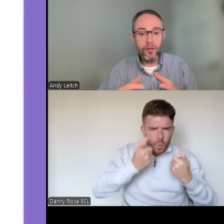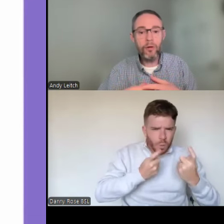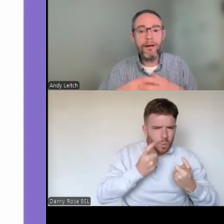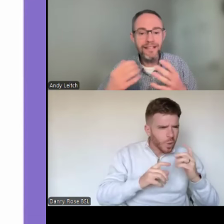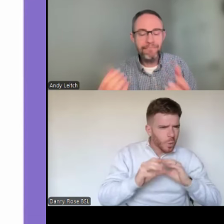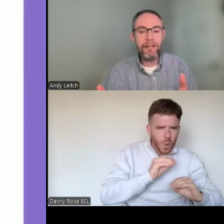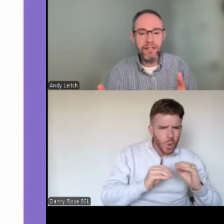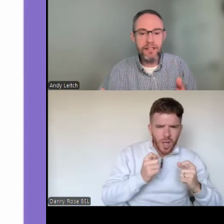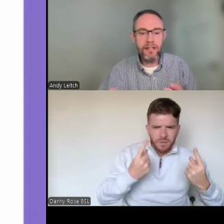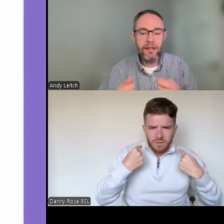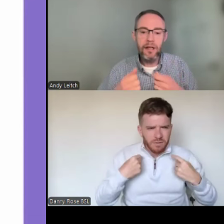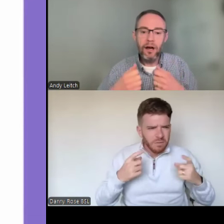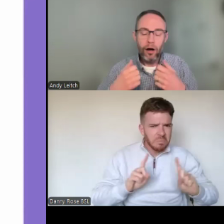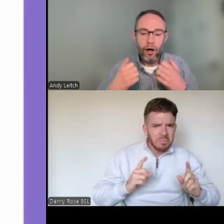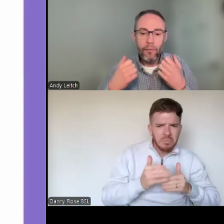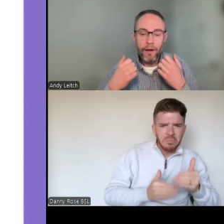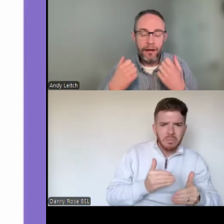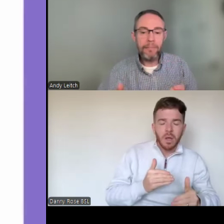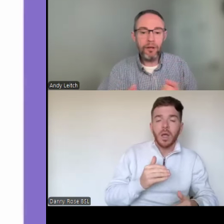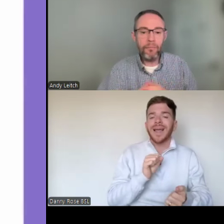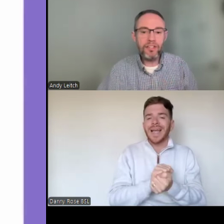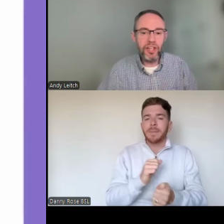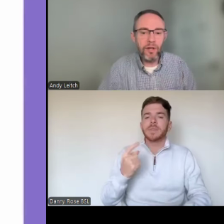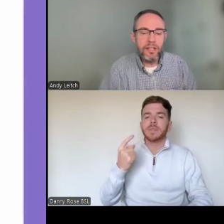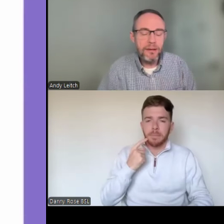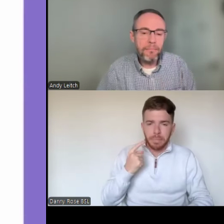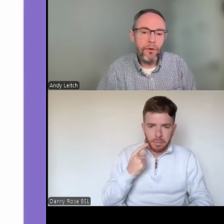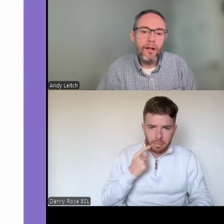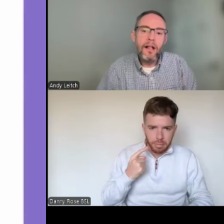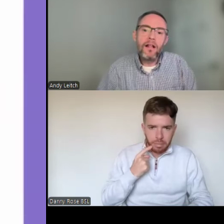It's all about simplicity and keeping your messaging really simple.